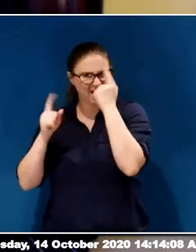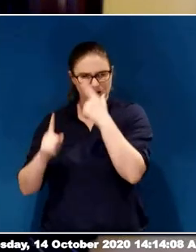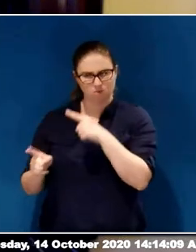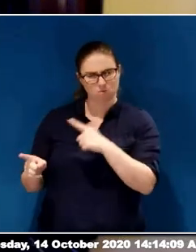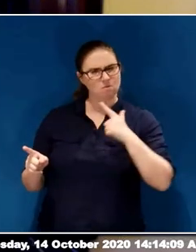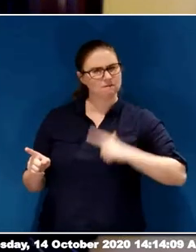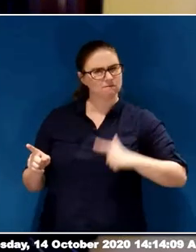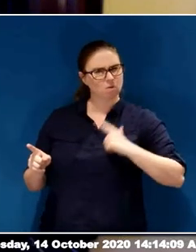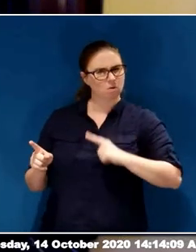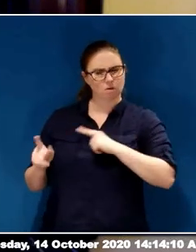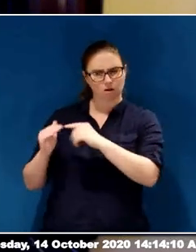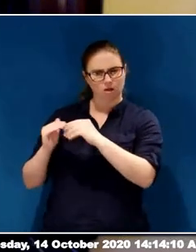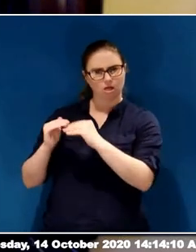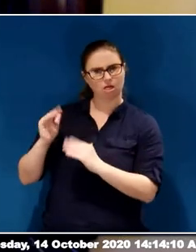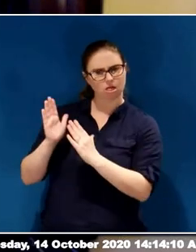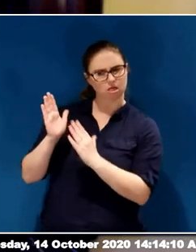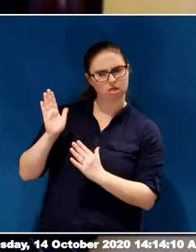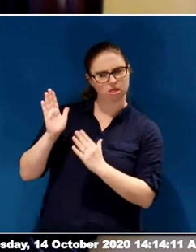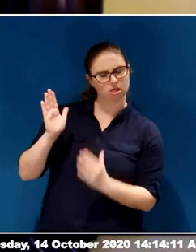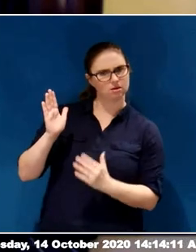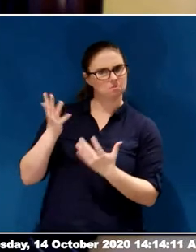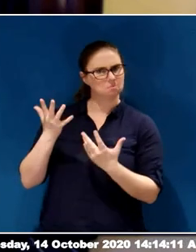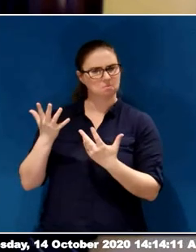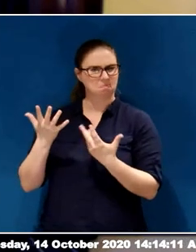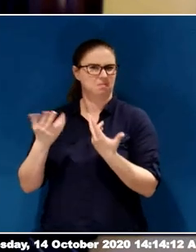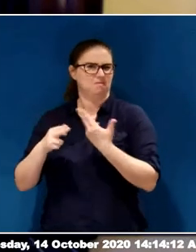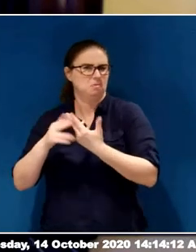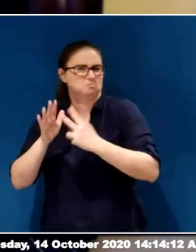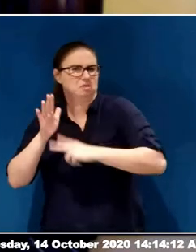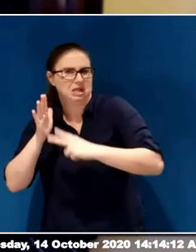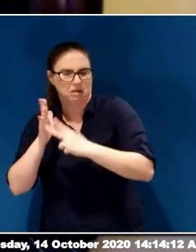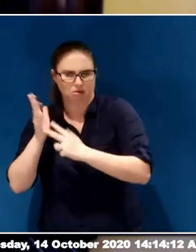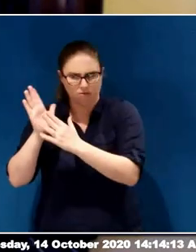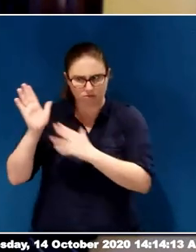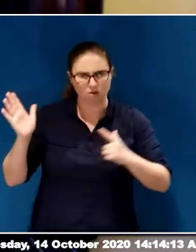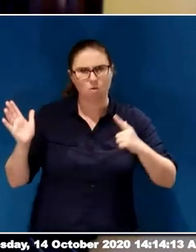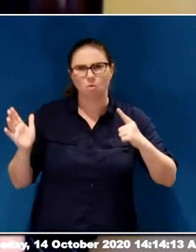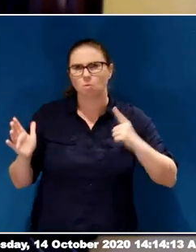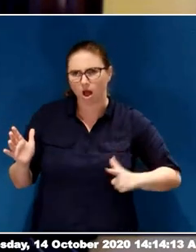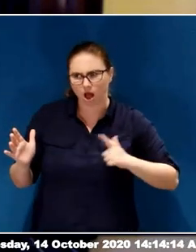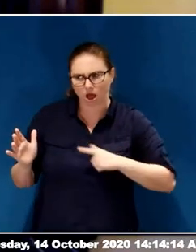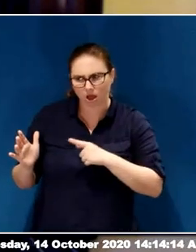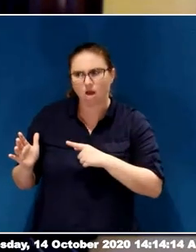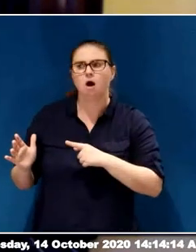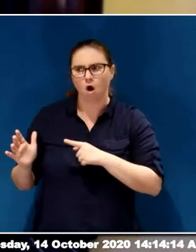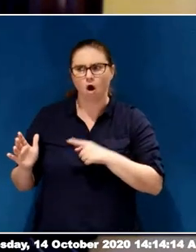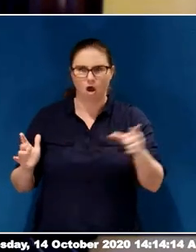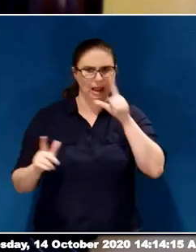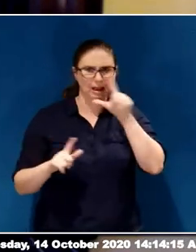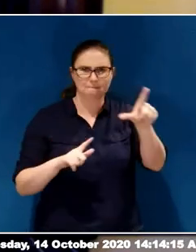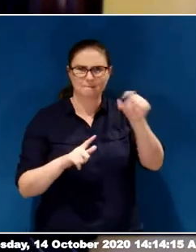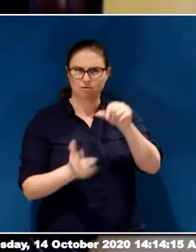the right intervention. I believe that this could all be encapsulated by the principles of evidence-based practice.